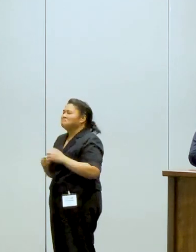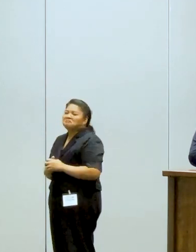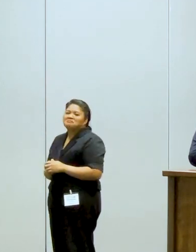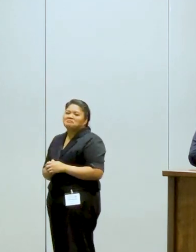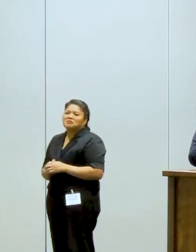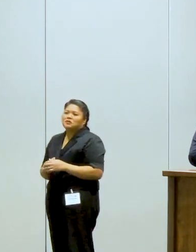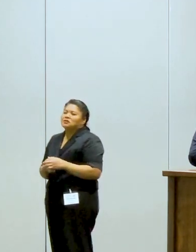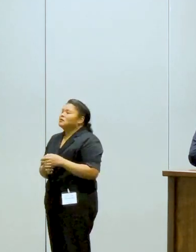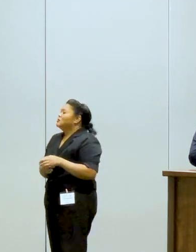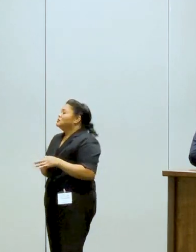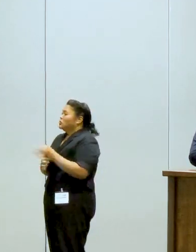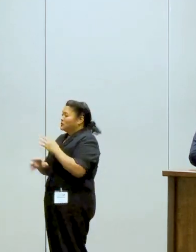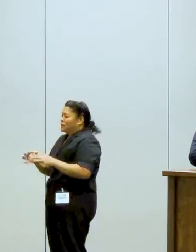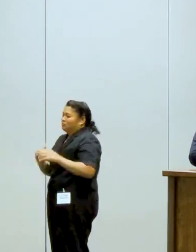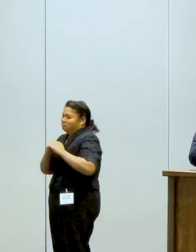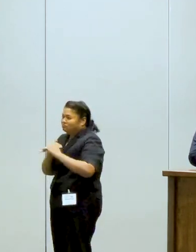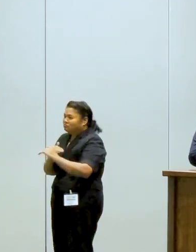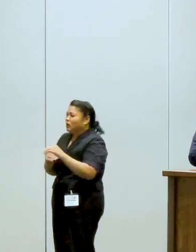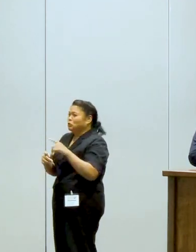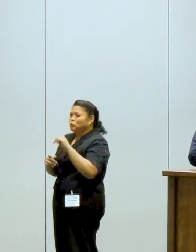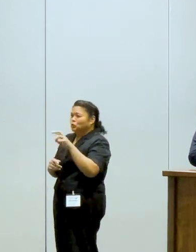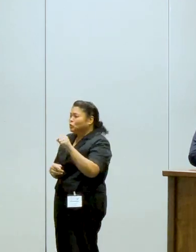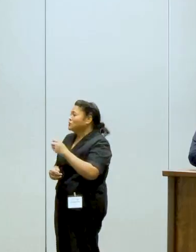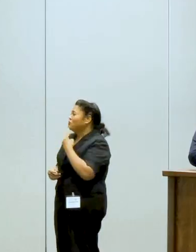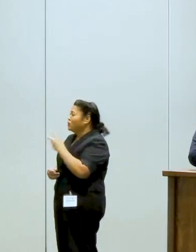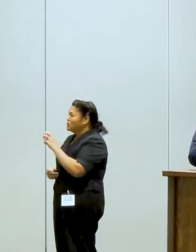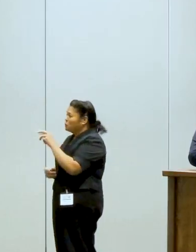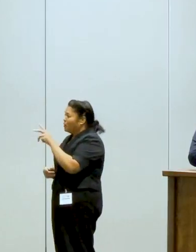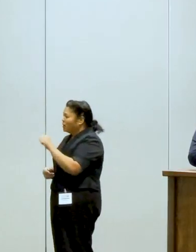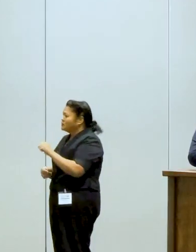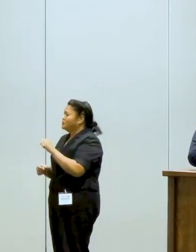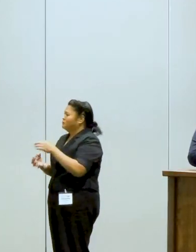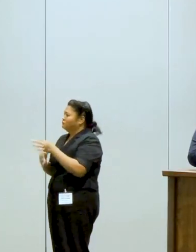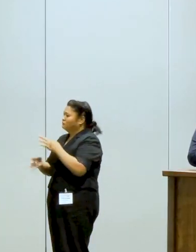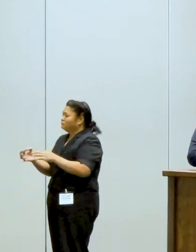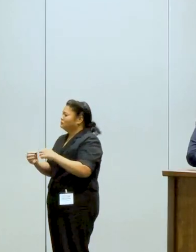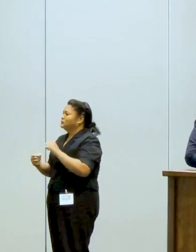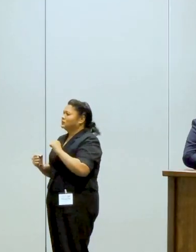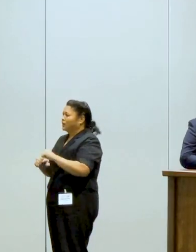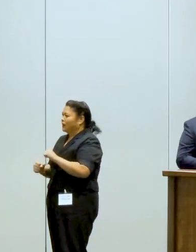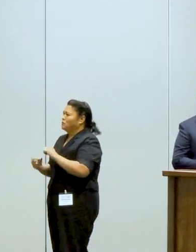accessibility tools, voice bots, can engage in dynamic dialog,